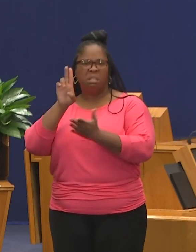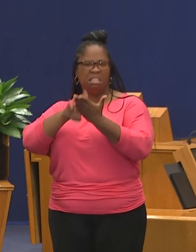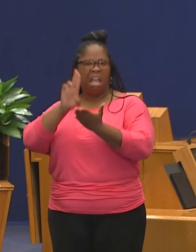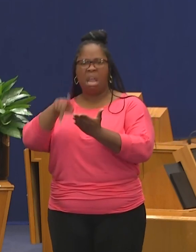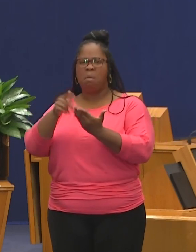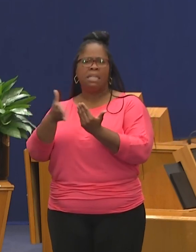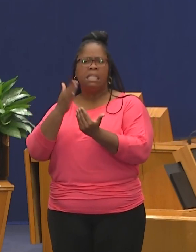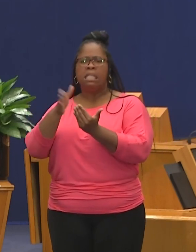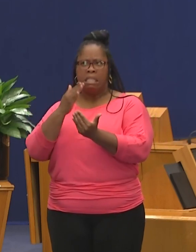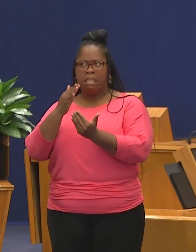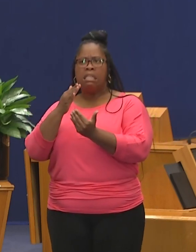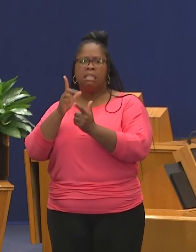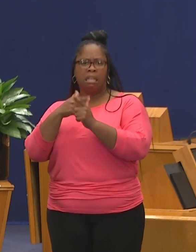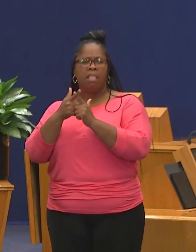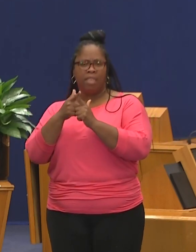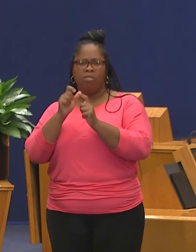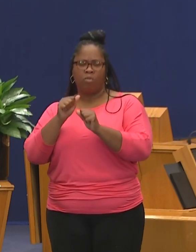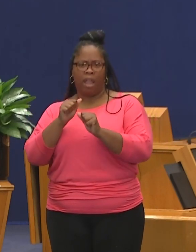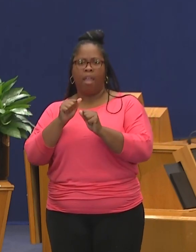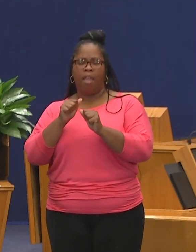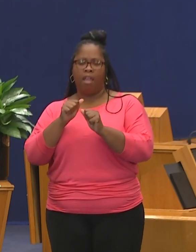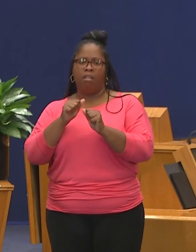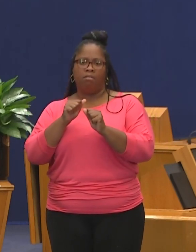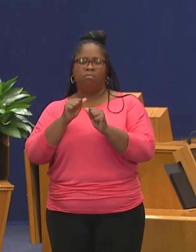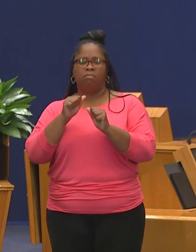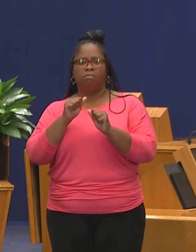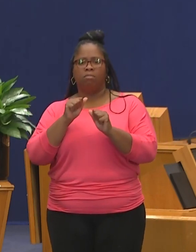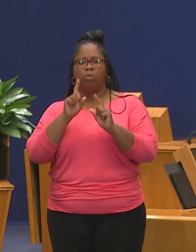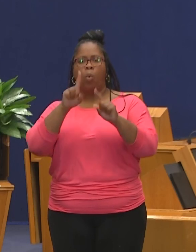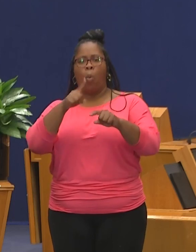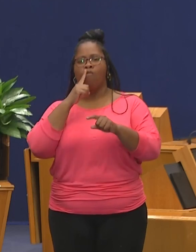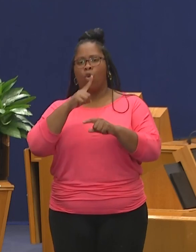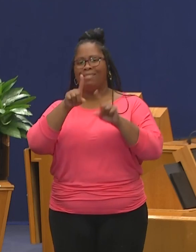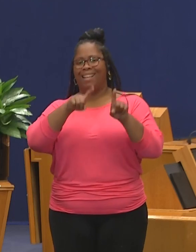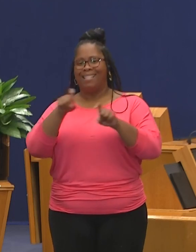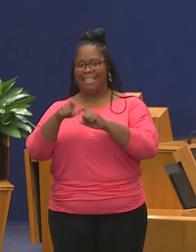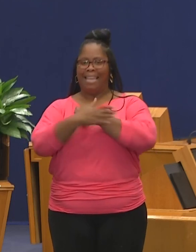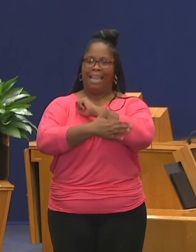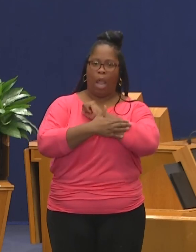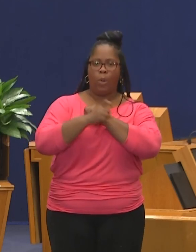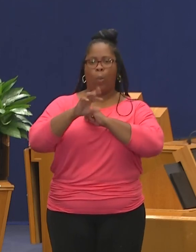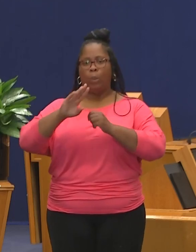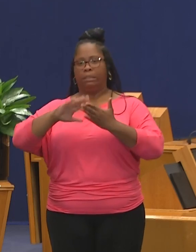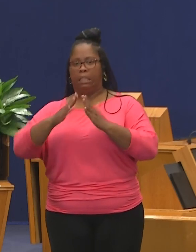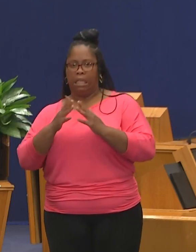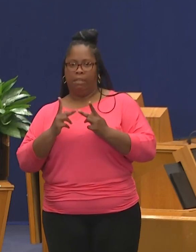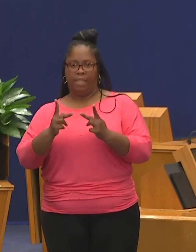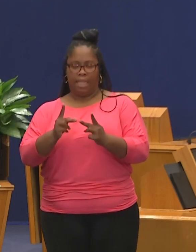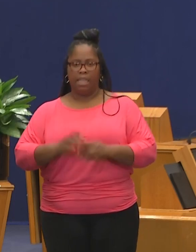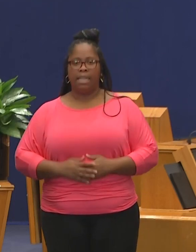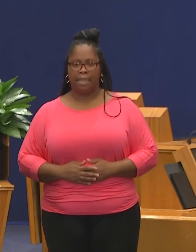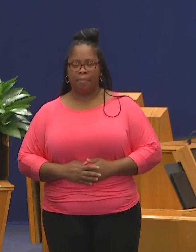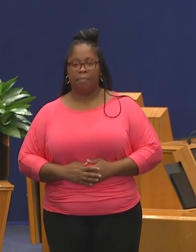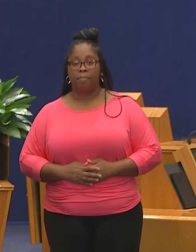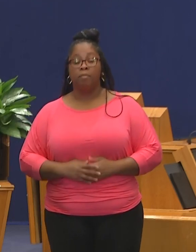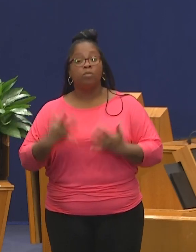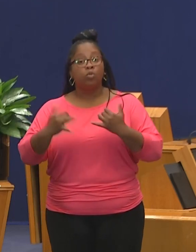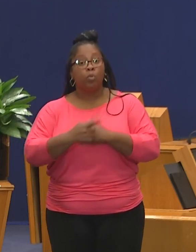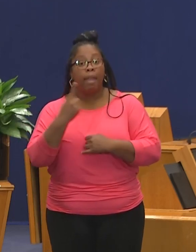VERY EASY FOR YOU TO SIGN UP AND BE SEEN AT ONE OF THE COUNTY